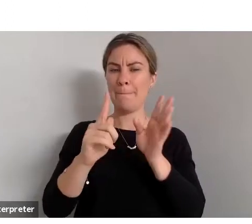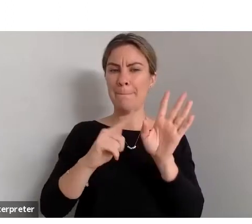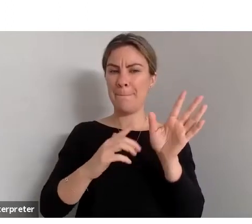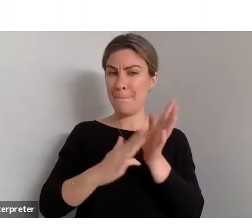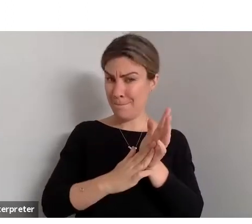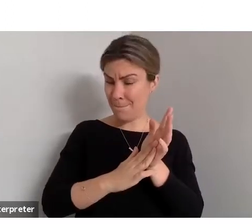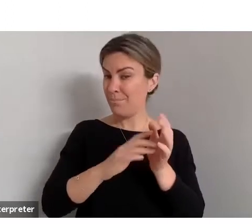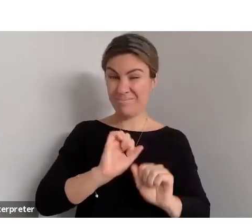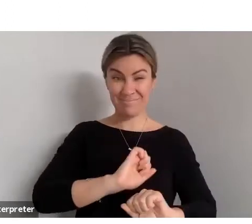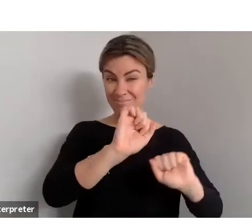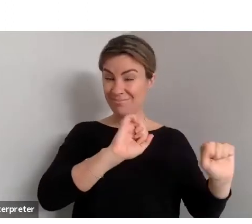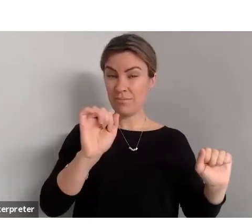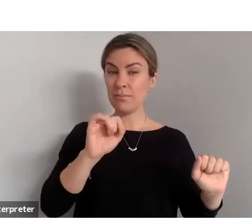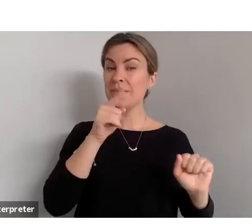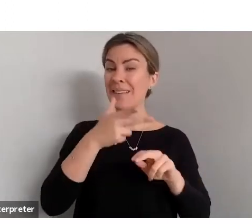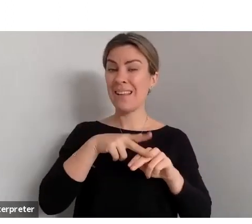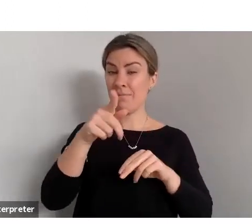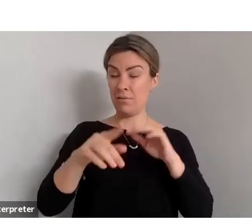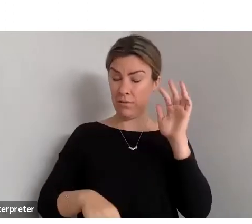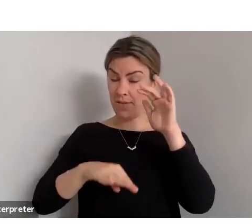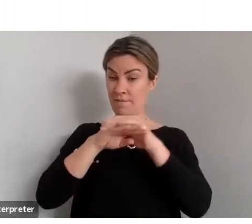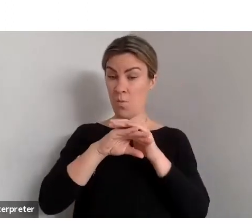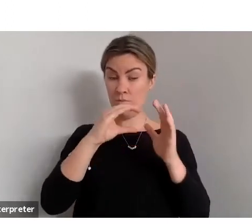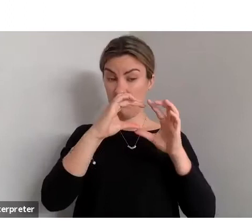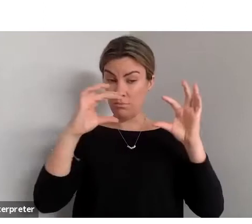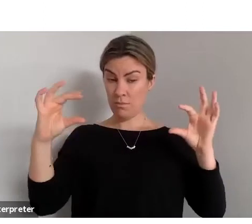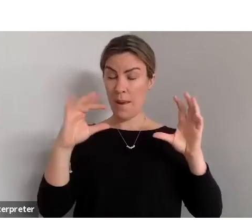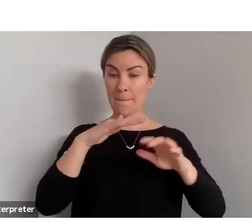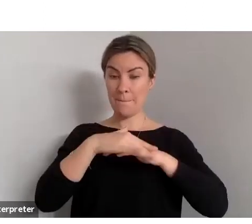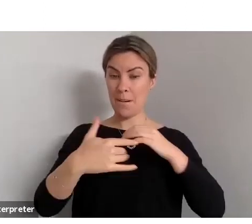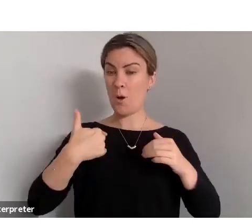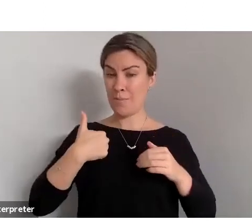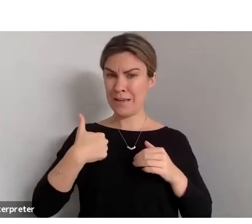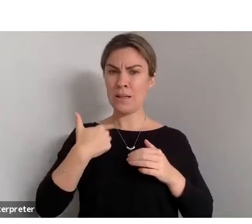your platform where you can control the narrative.